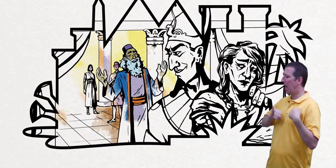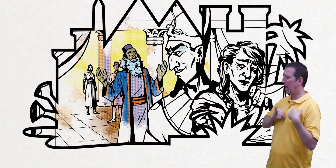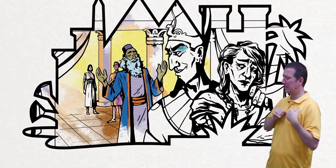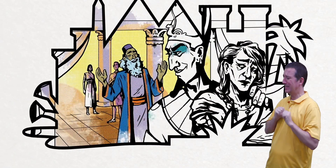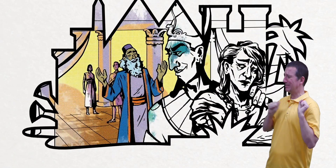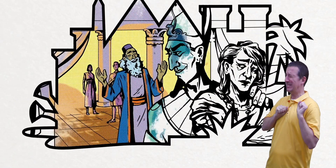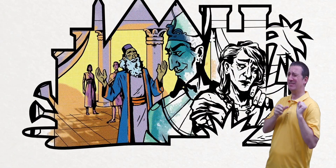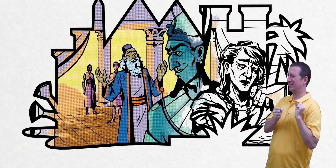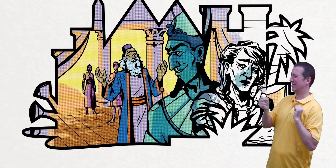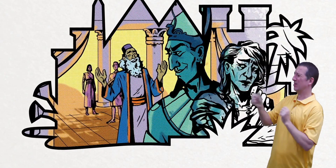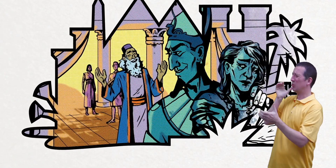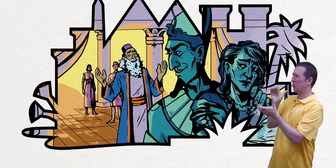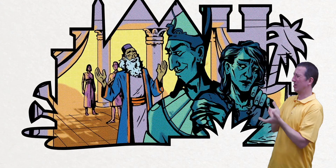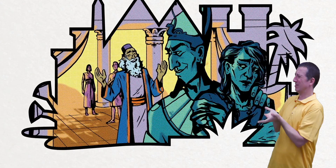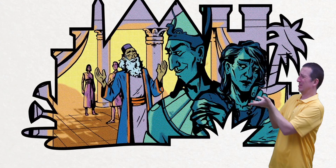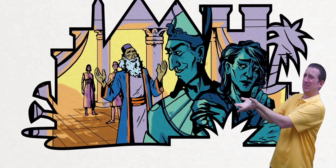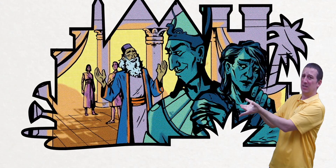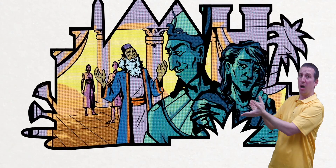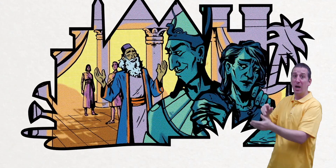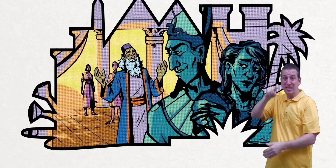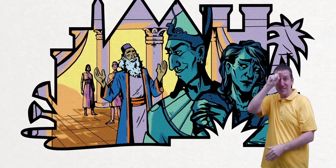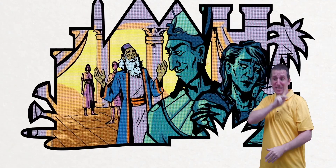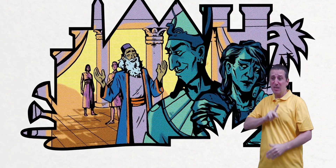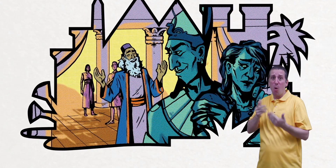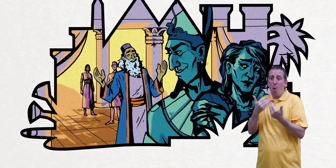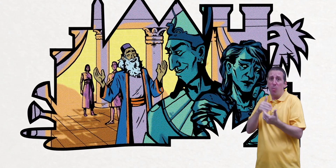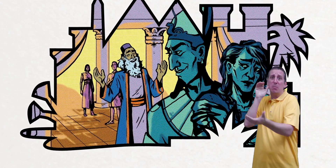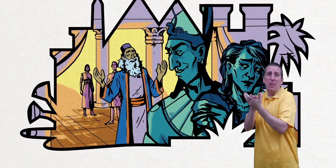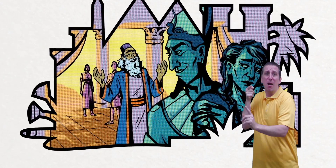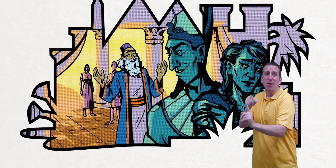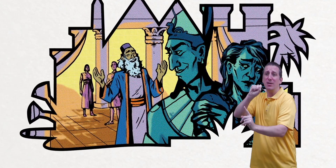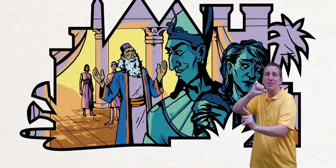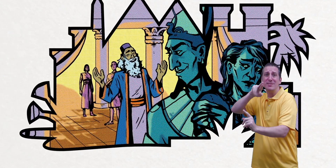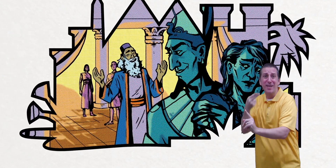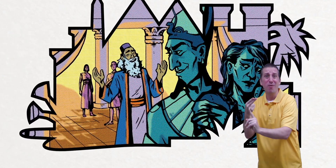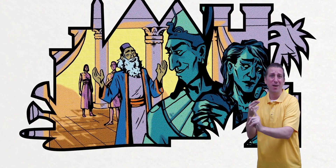his own neck, and then Pharaoh tries to marry her for himself.